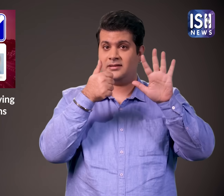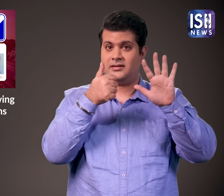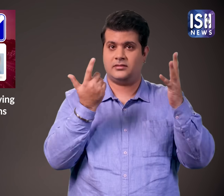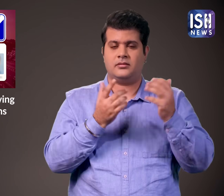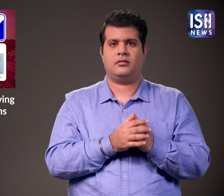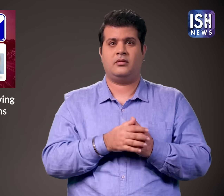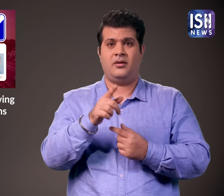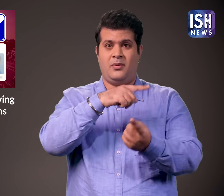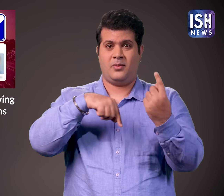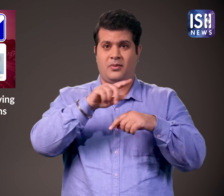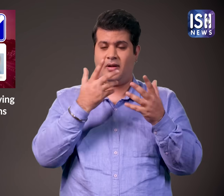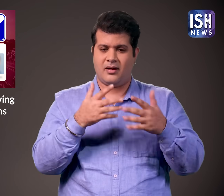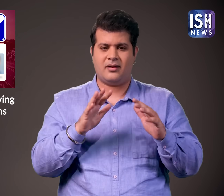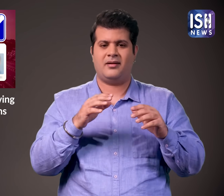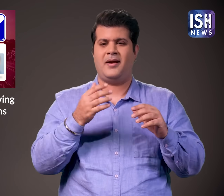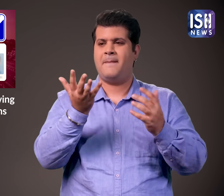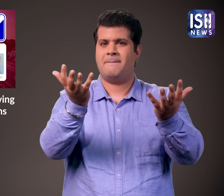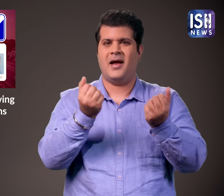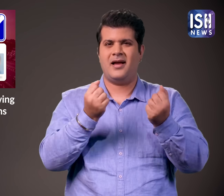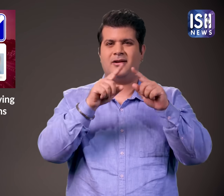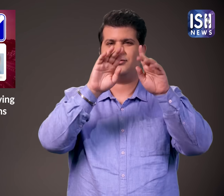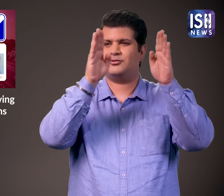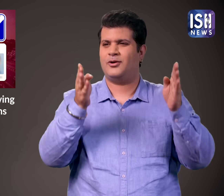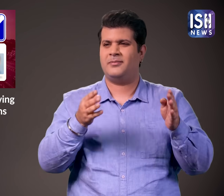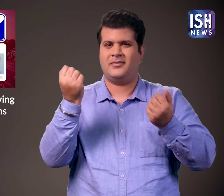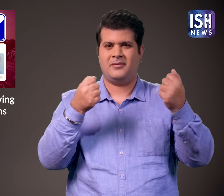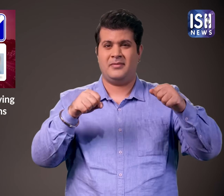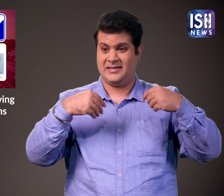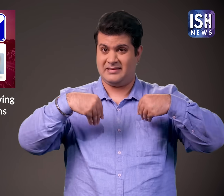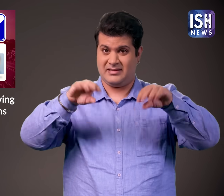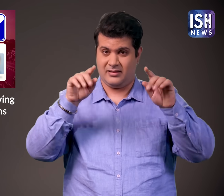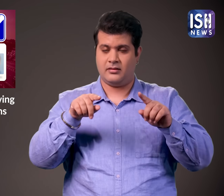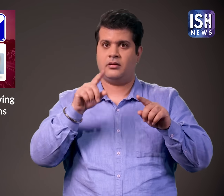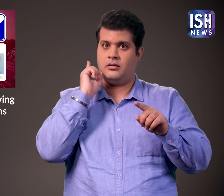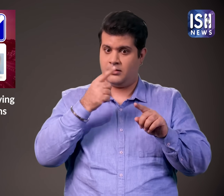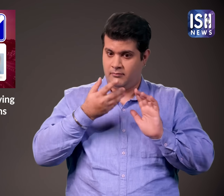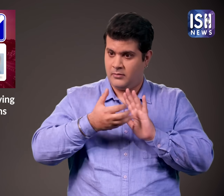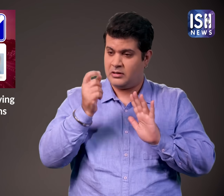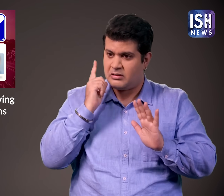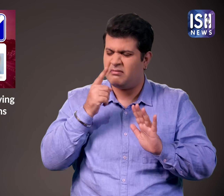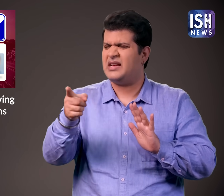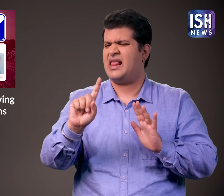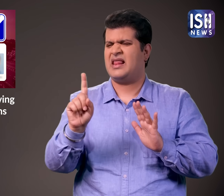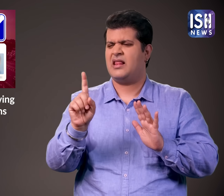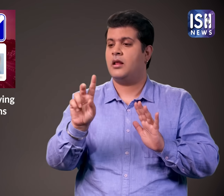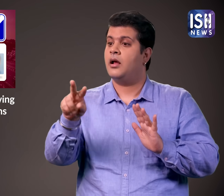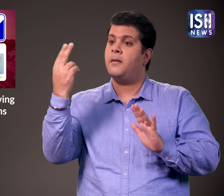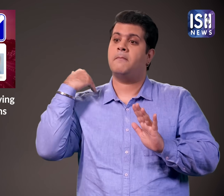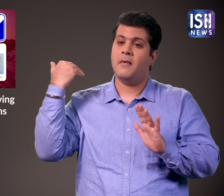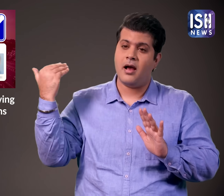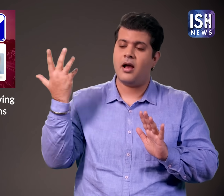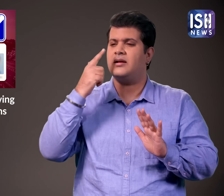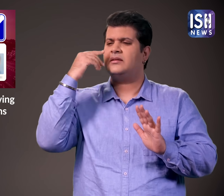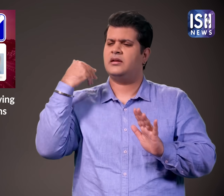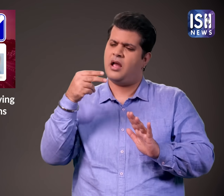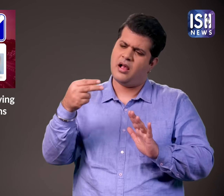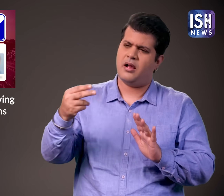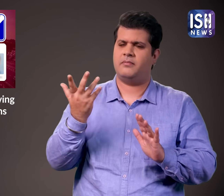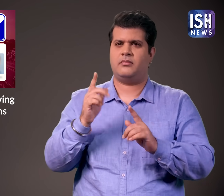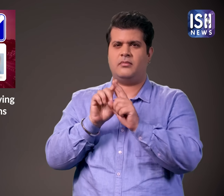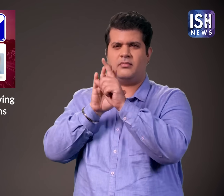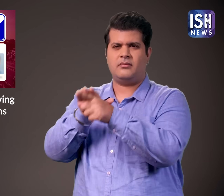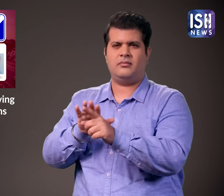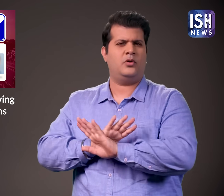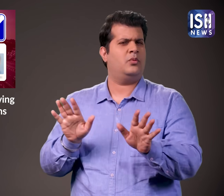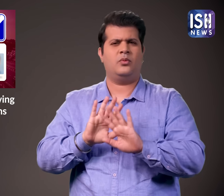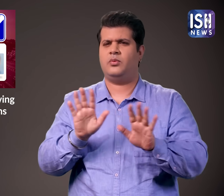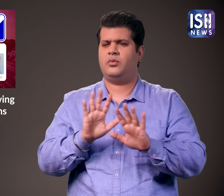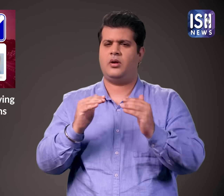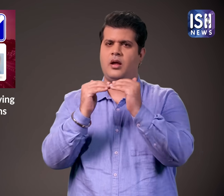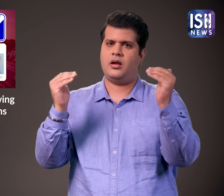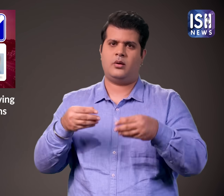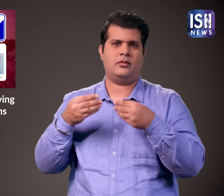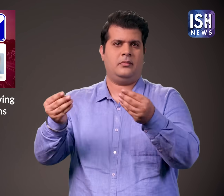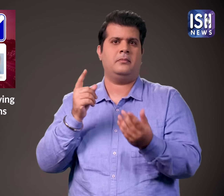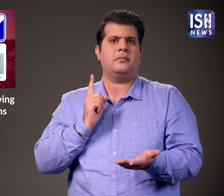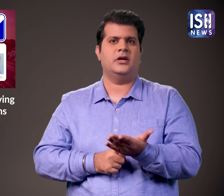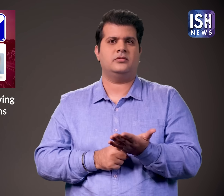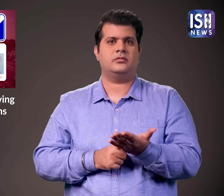6. He added that Deaf people must be treated equally when purchasing or registering vehicles, without any discrimination.